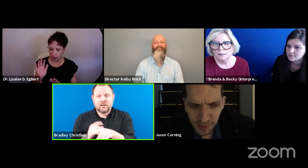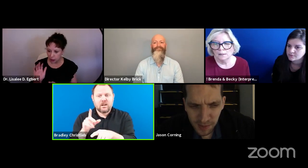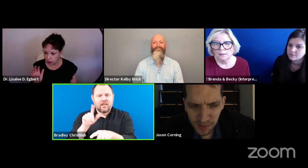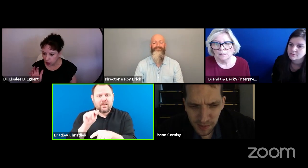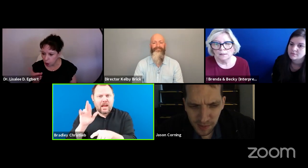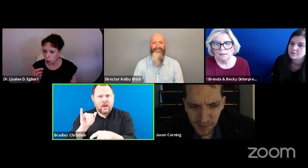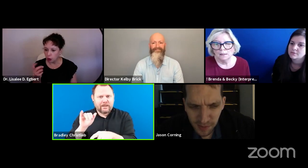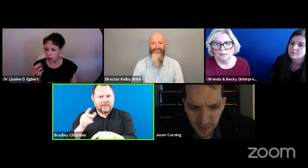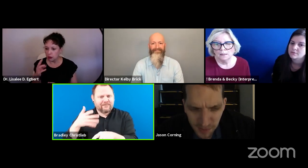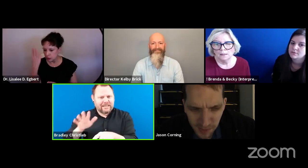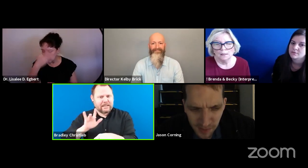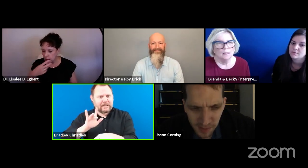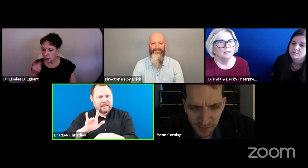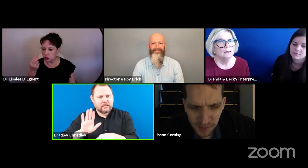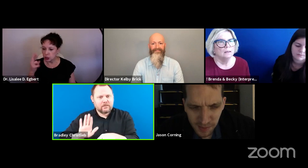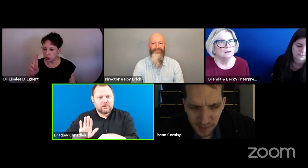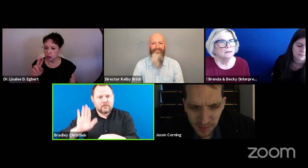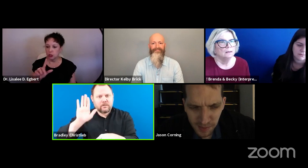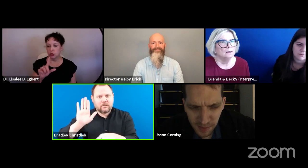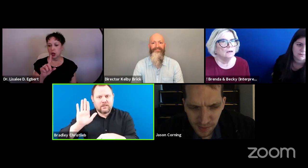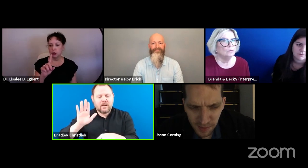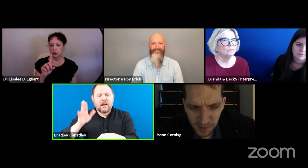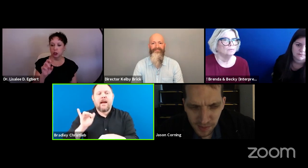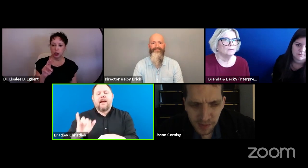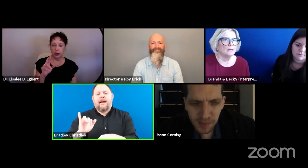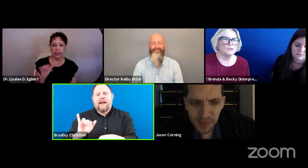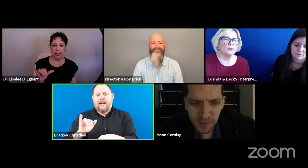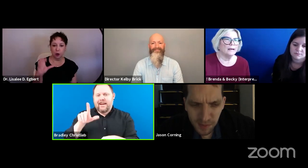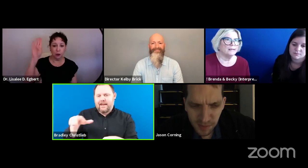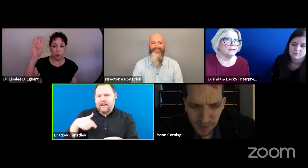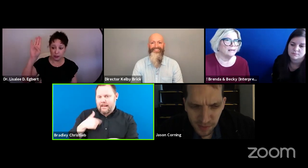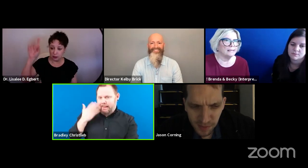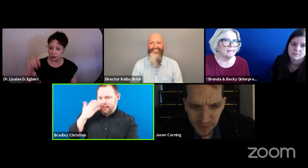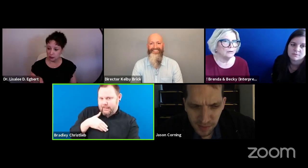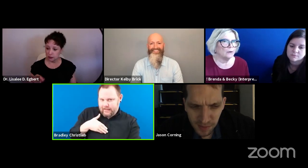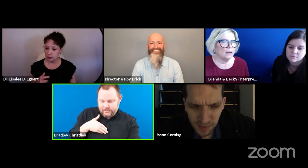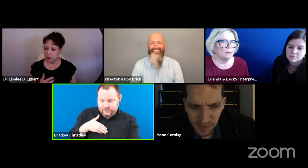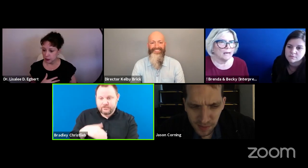Oh, I'm sorry. I did not see you.